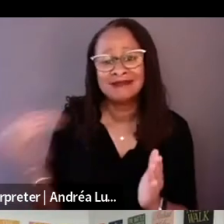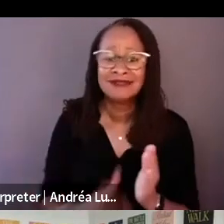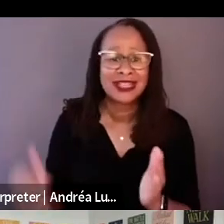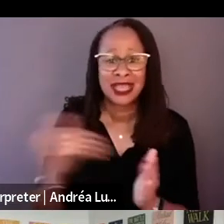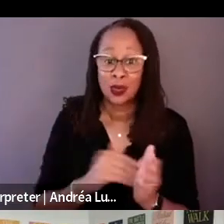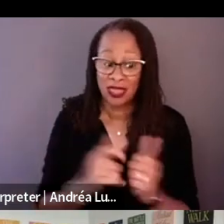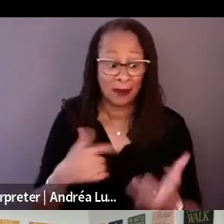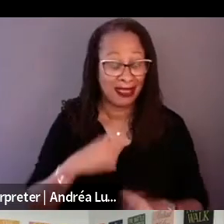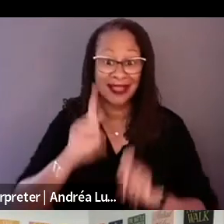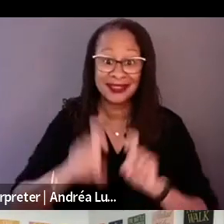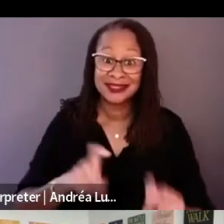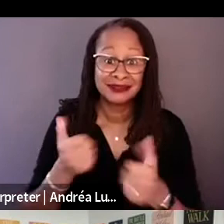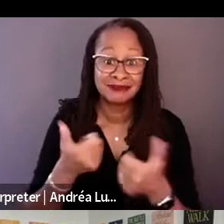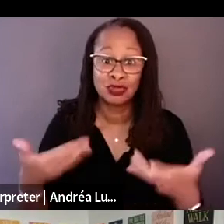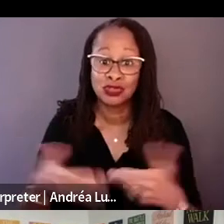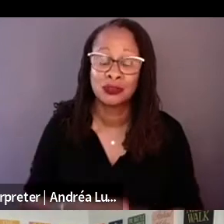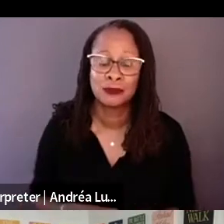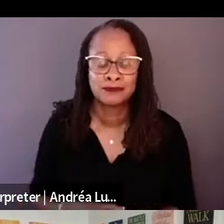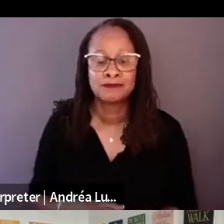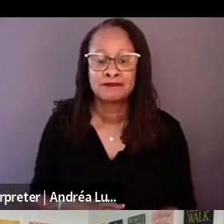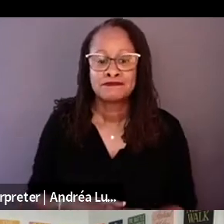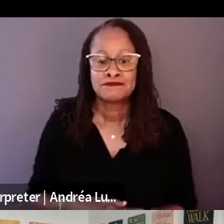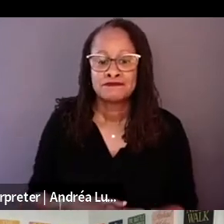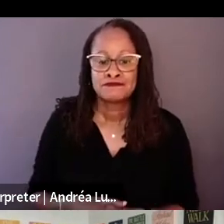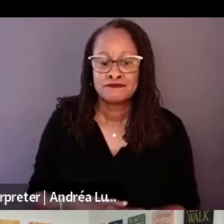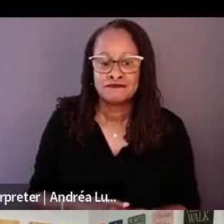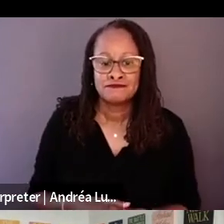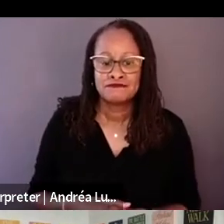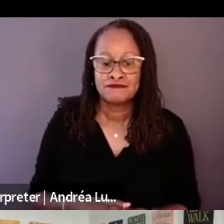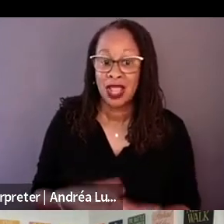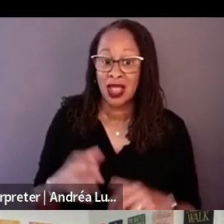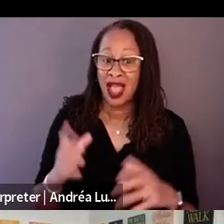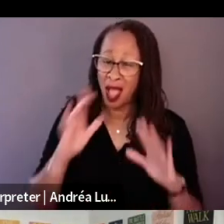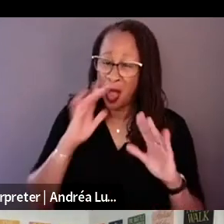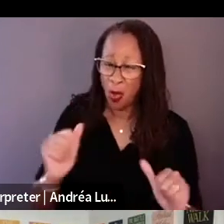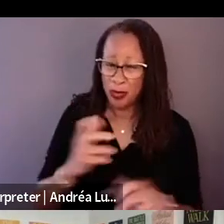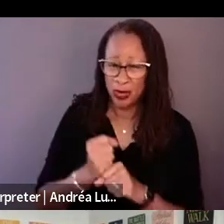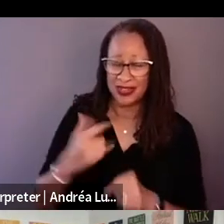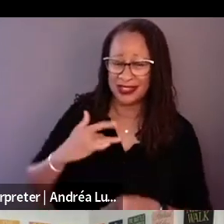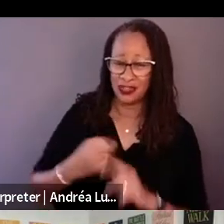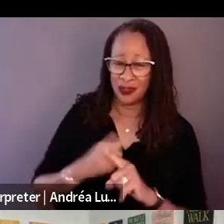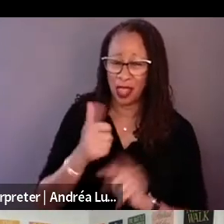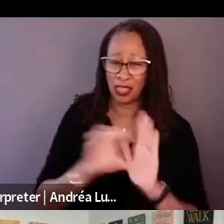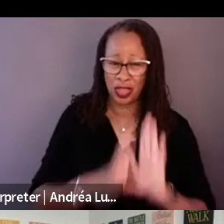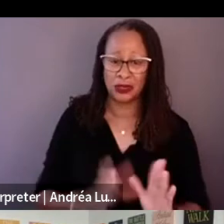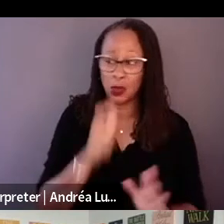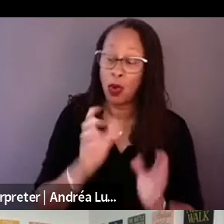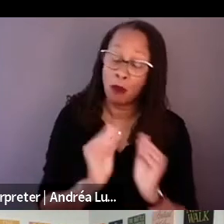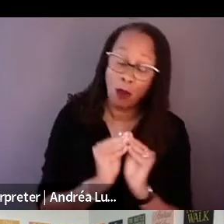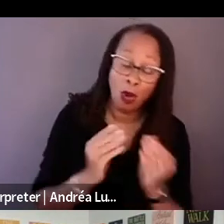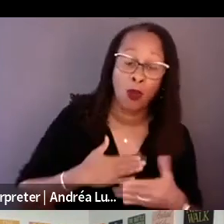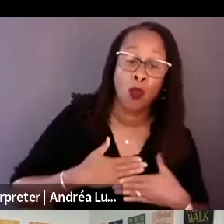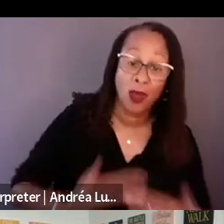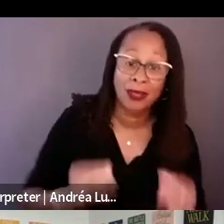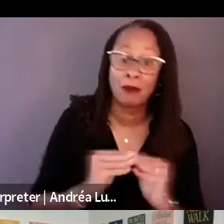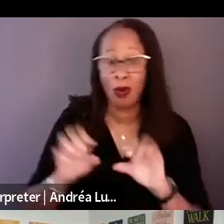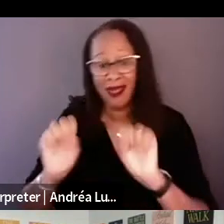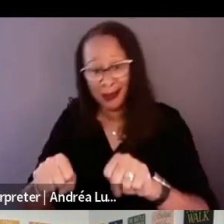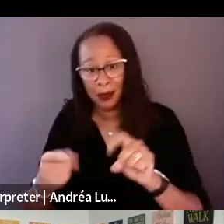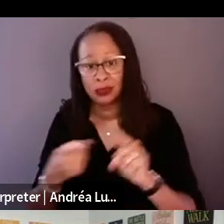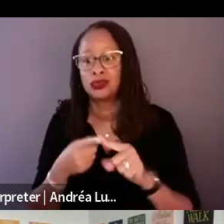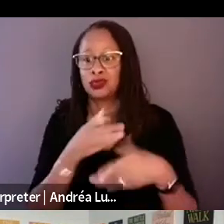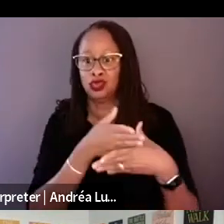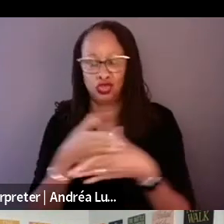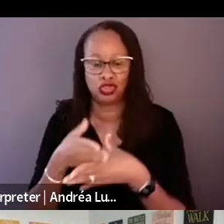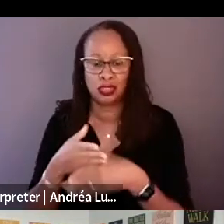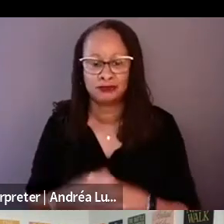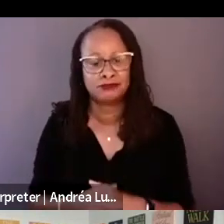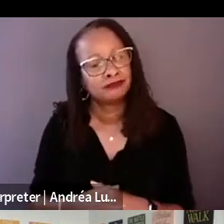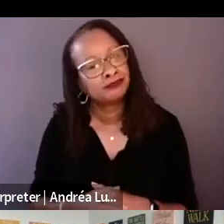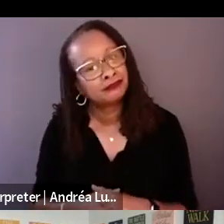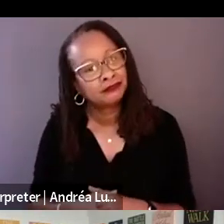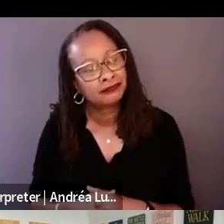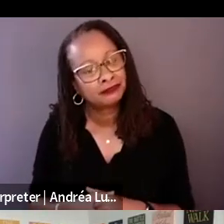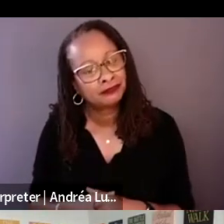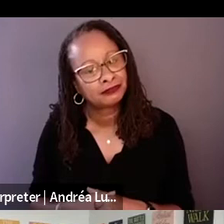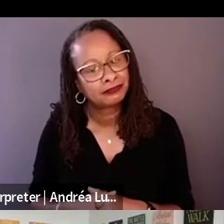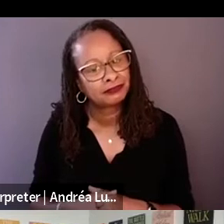I hope that you get a chance I was more interest in what was going on there and even I am hesitant